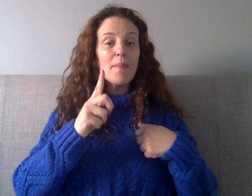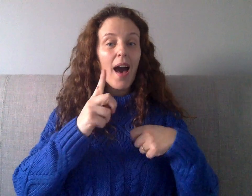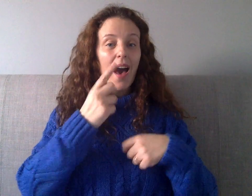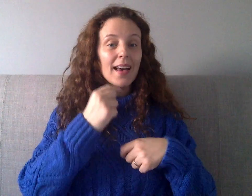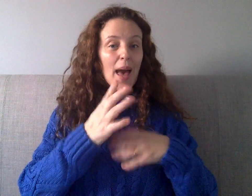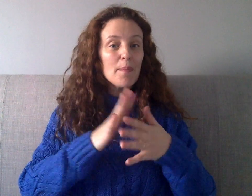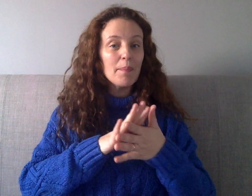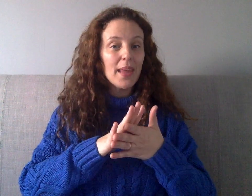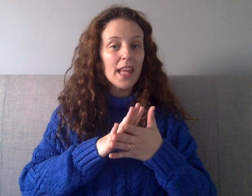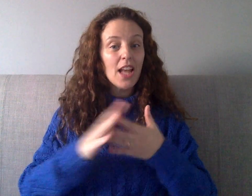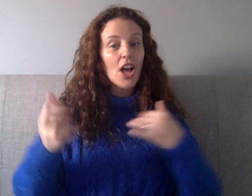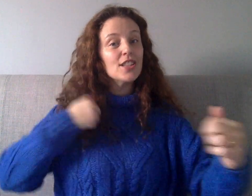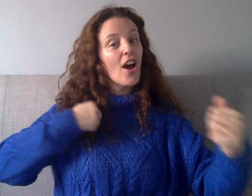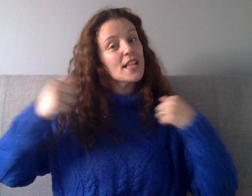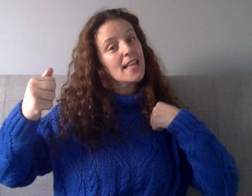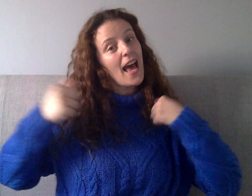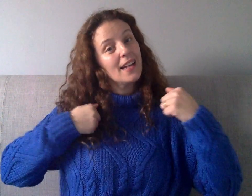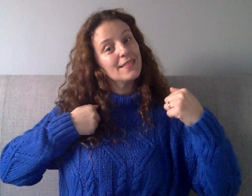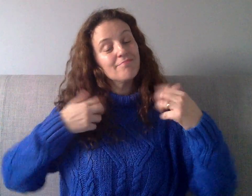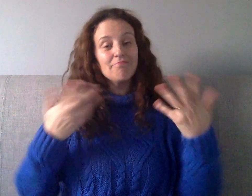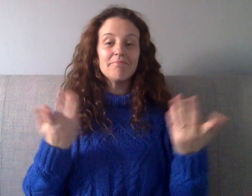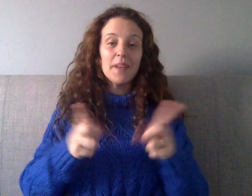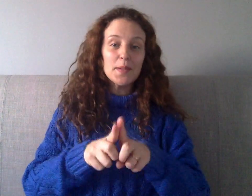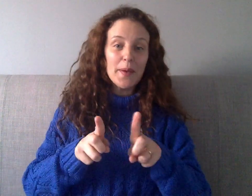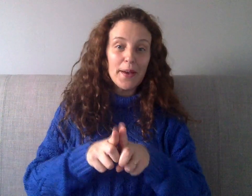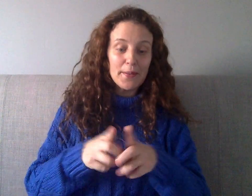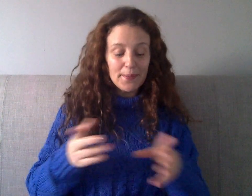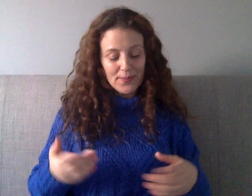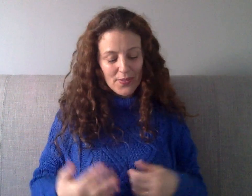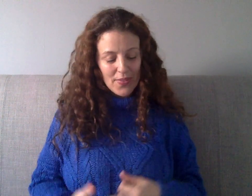But it can also mean Tarzan as well.